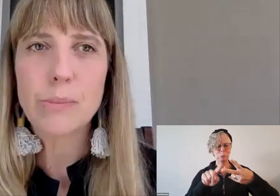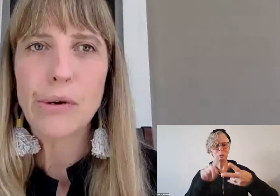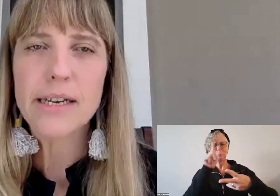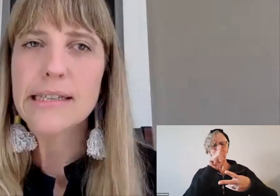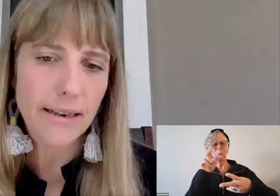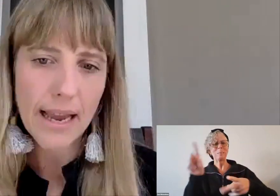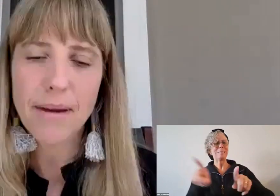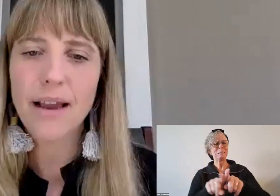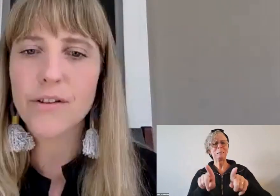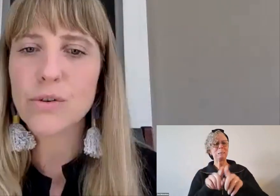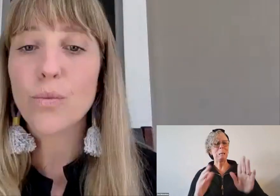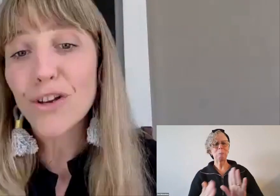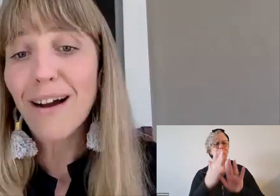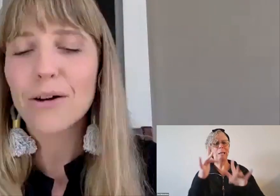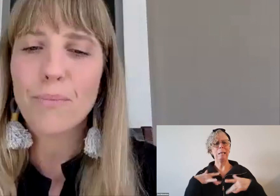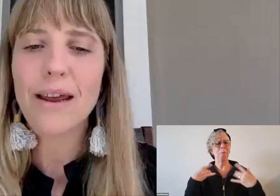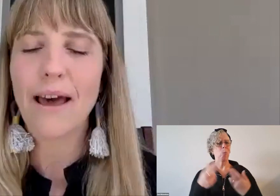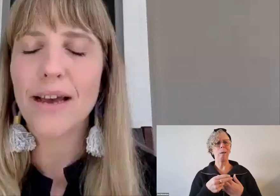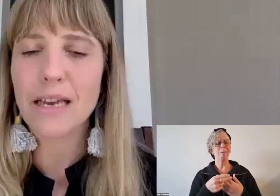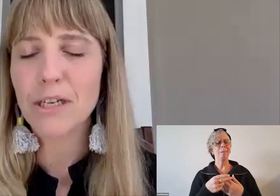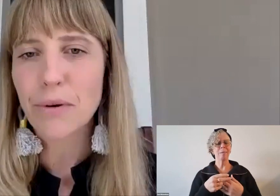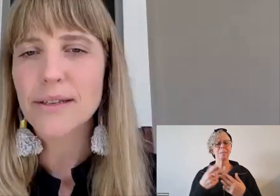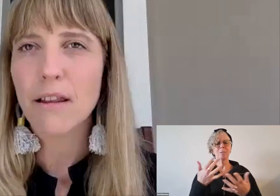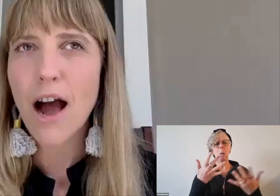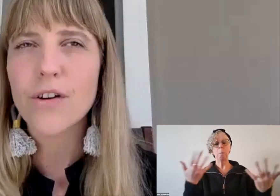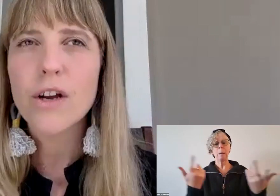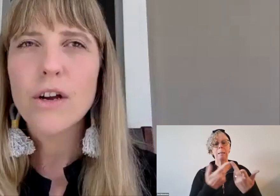that was their lived experience, and many others who weren't young but had had that same experience in their life.